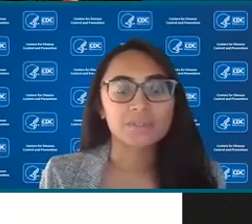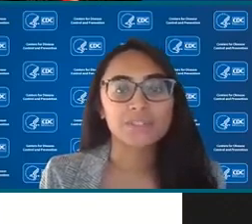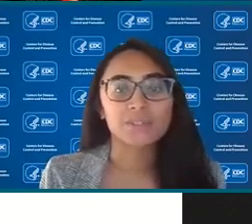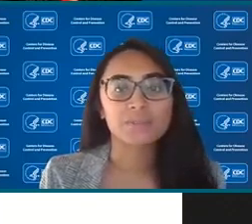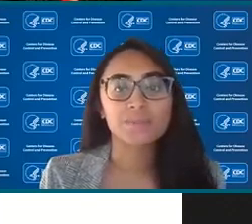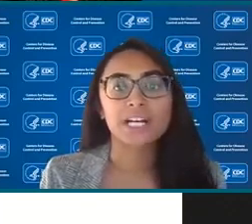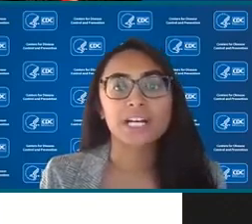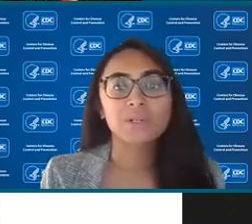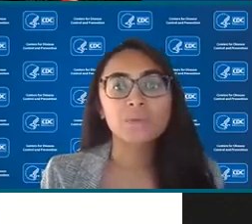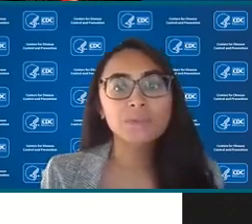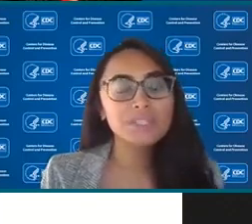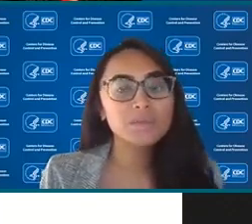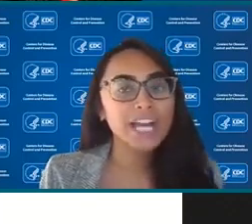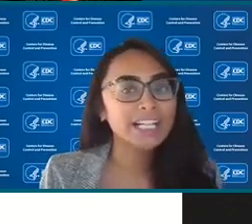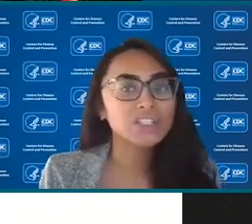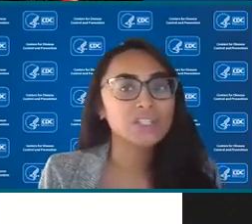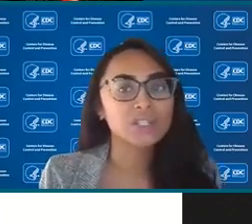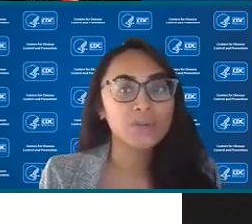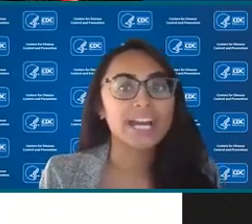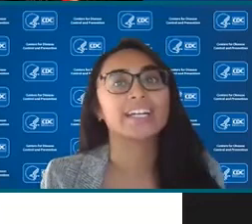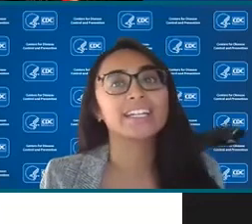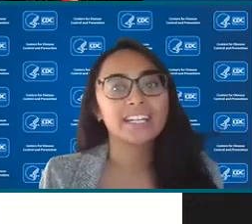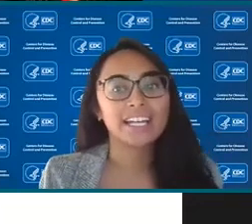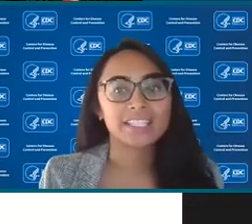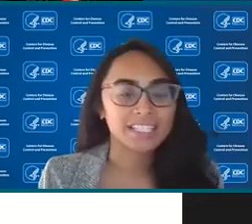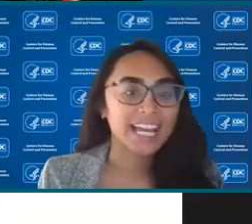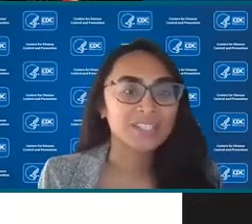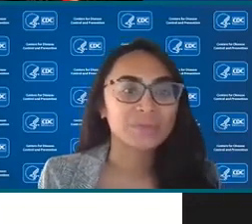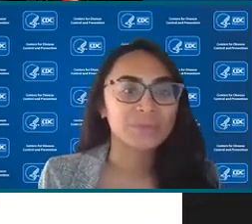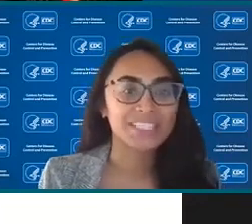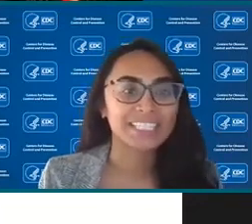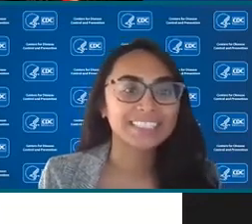force on the response, but what were some challenges you had as the task force lead?